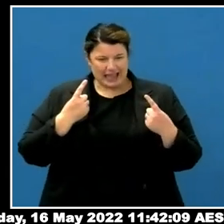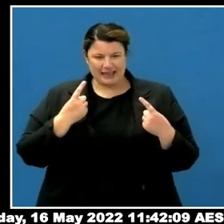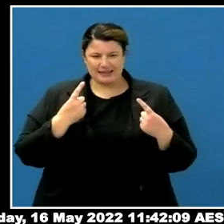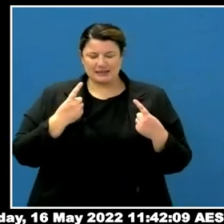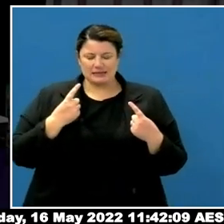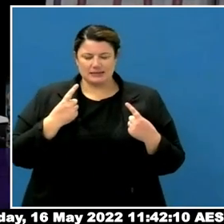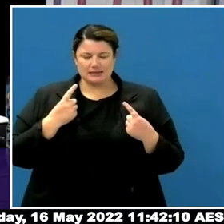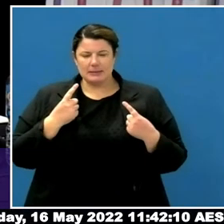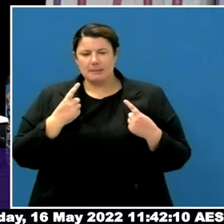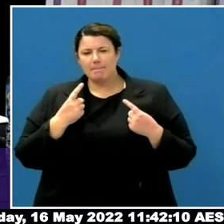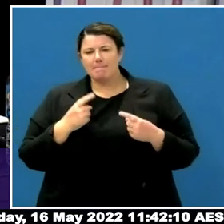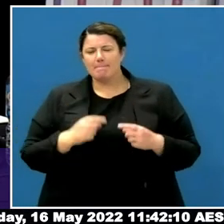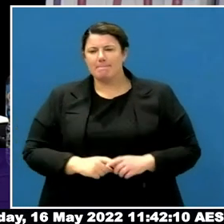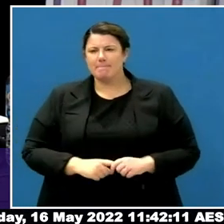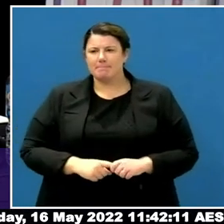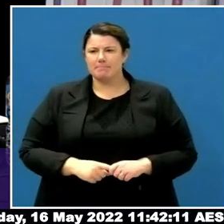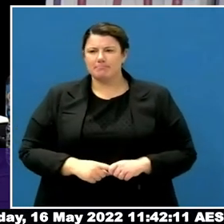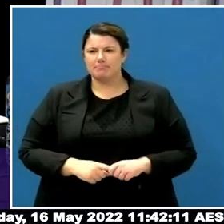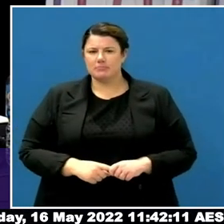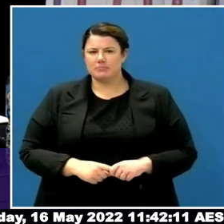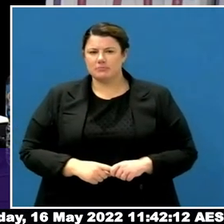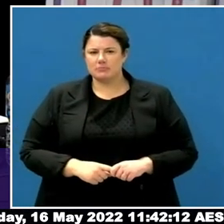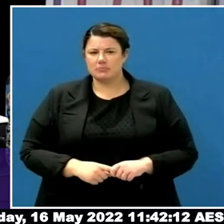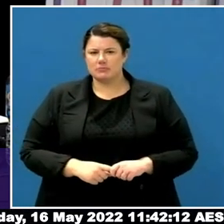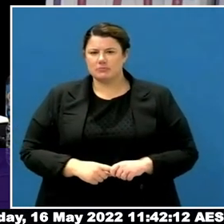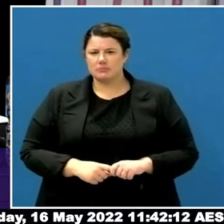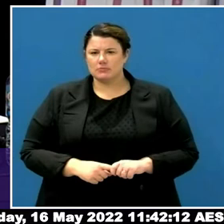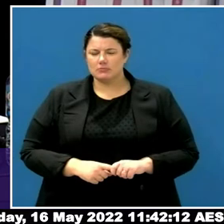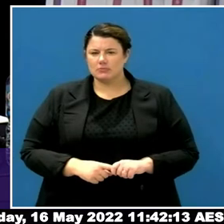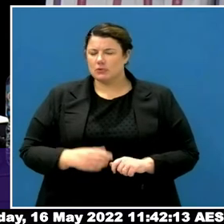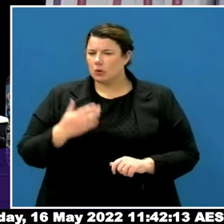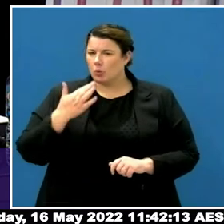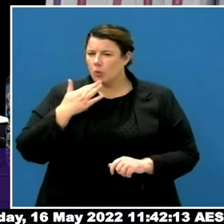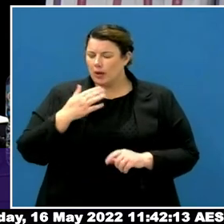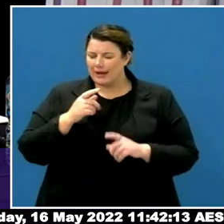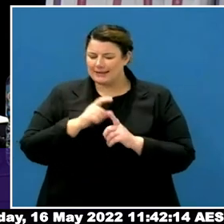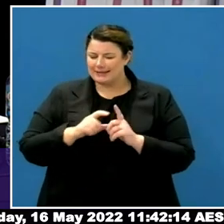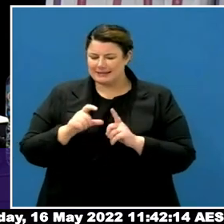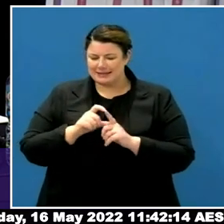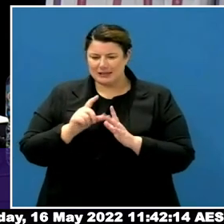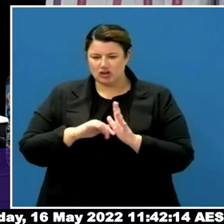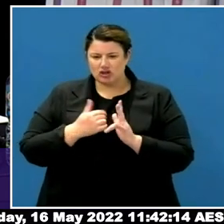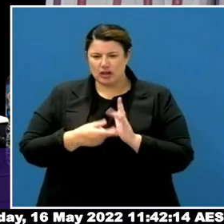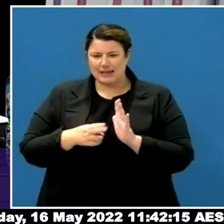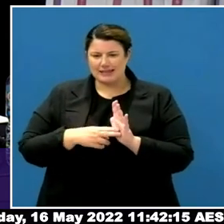When did Jason start at the day care centre?